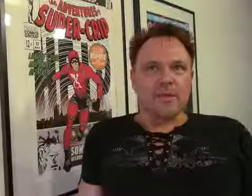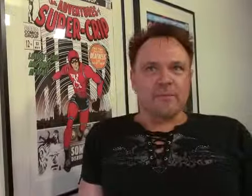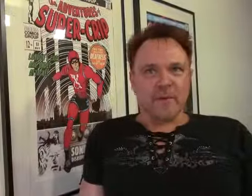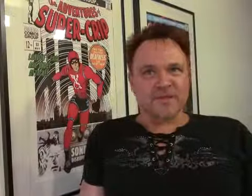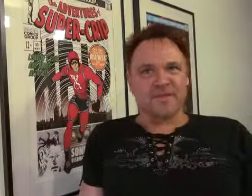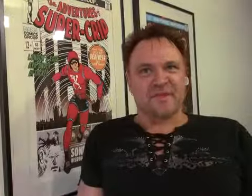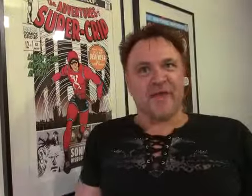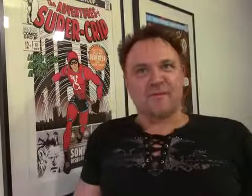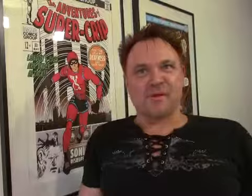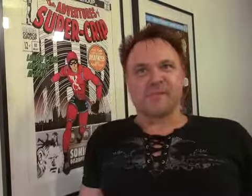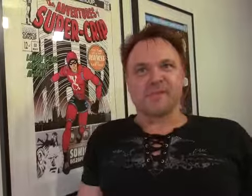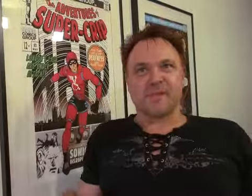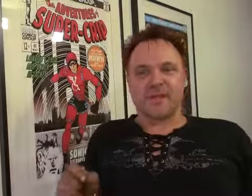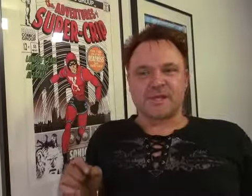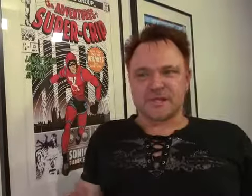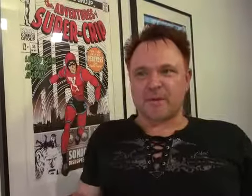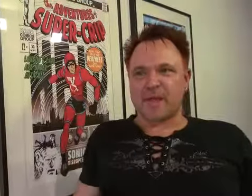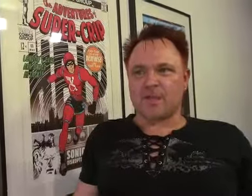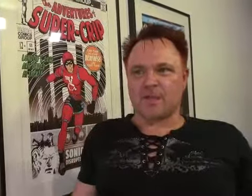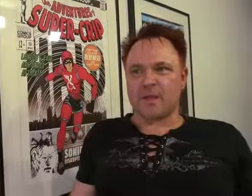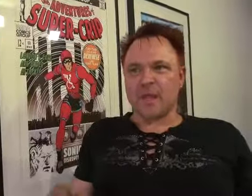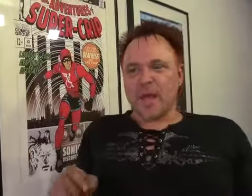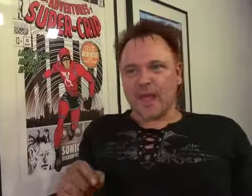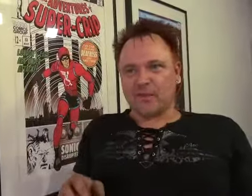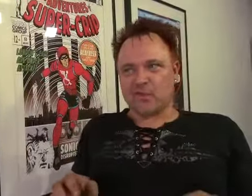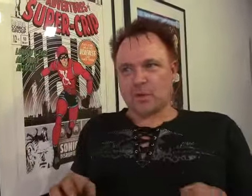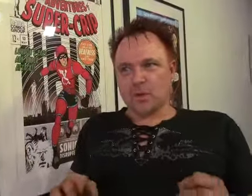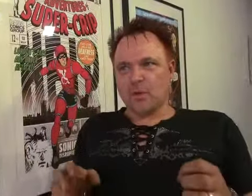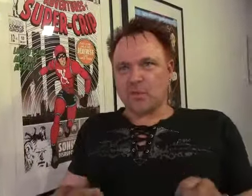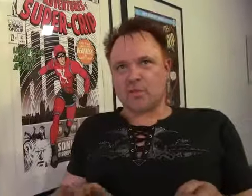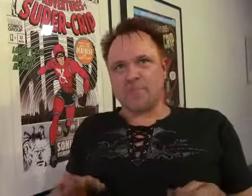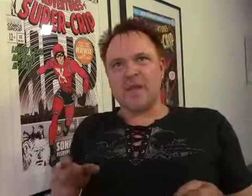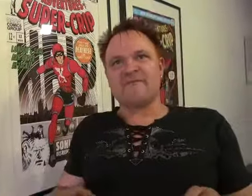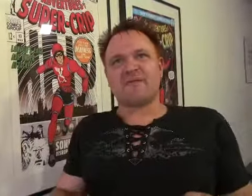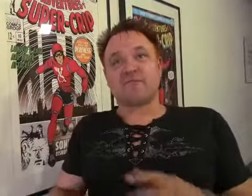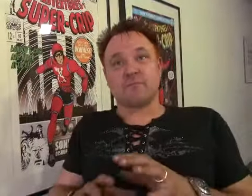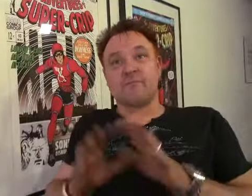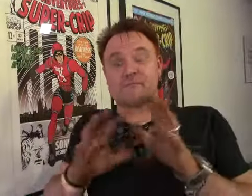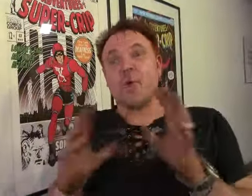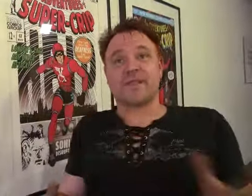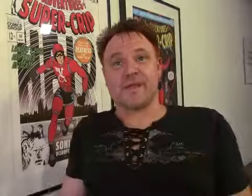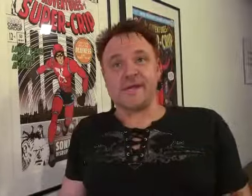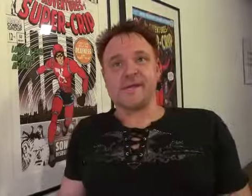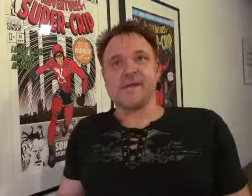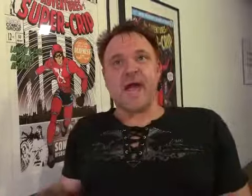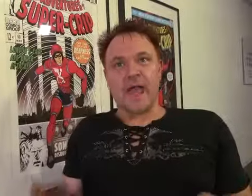I personally think that at the moment the Disability arts scene has got to a level of quality